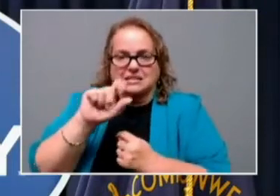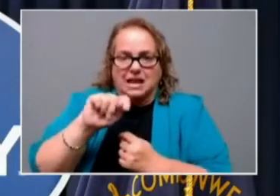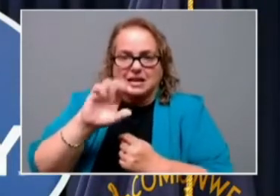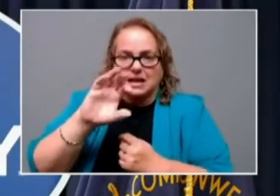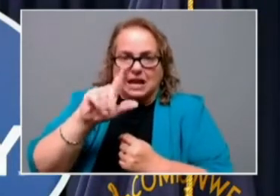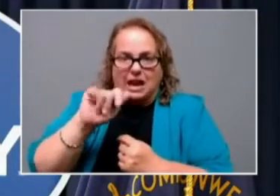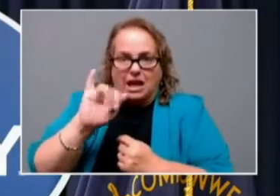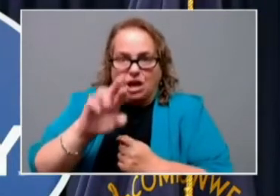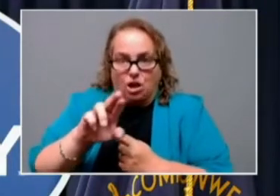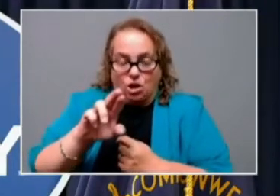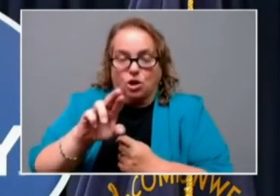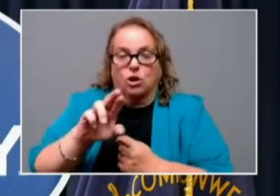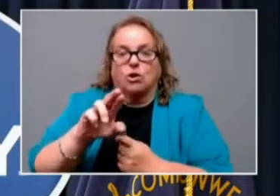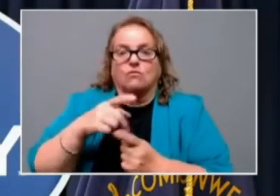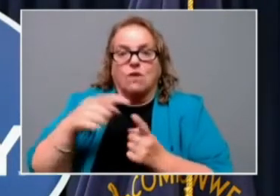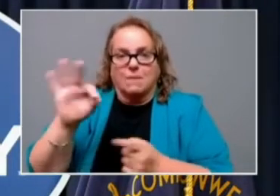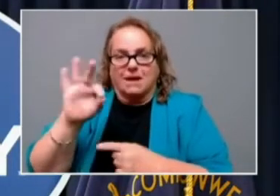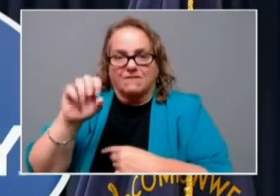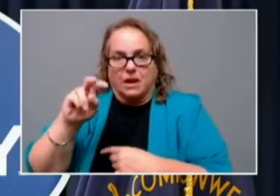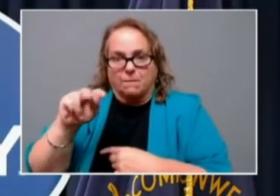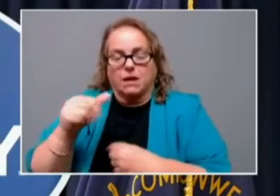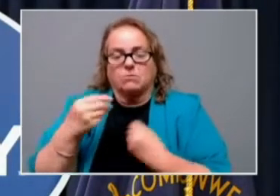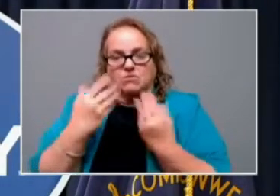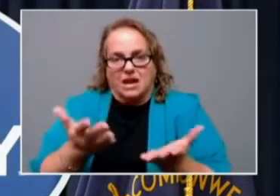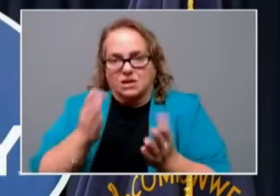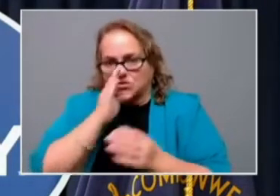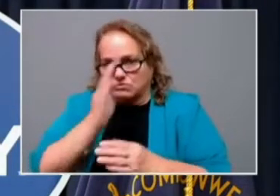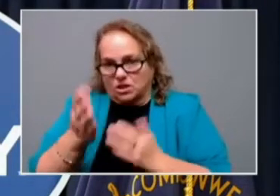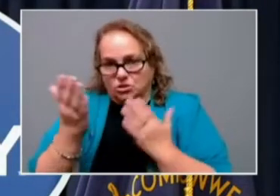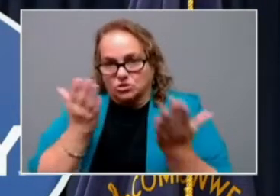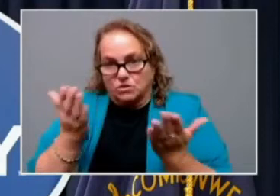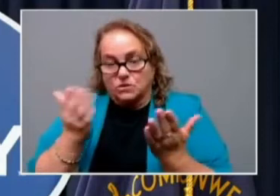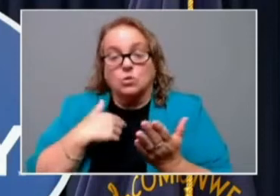services. We're going to continue to look for any other way that we can help